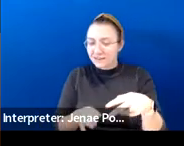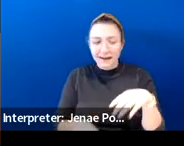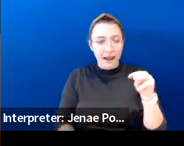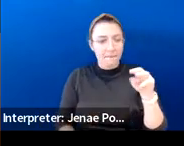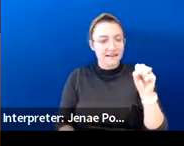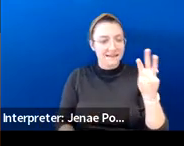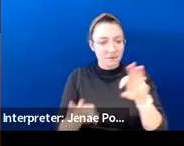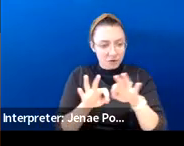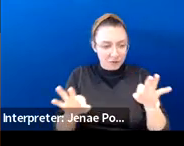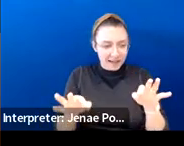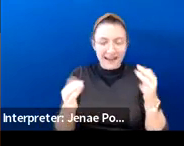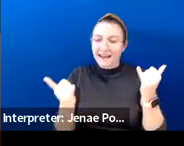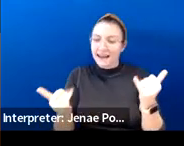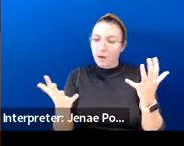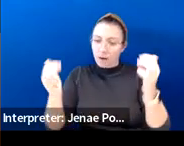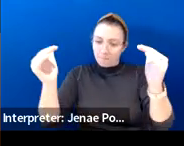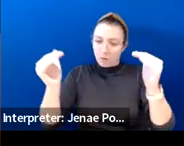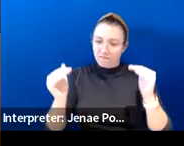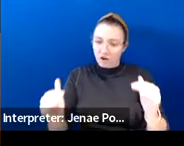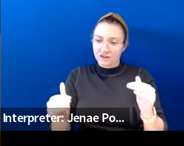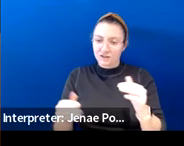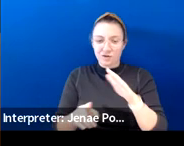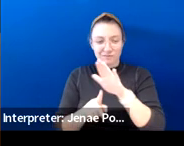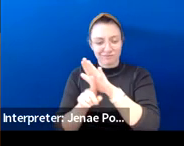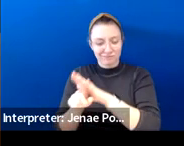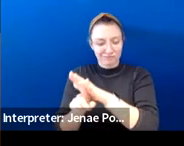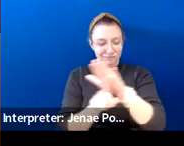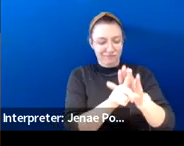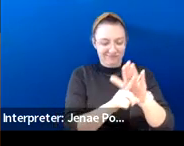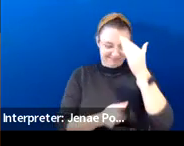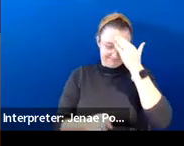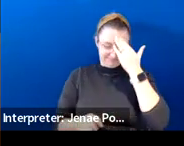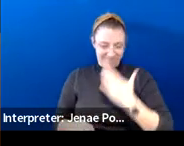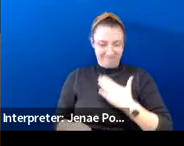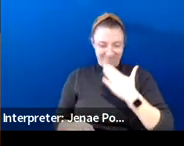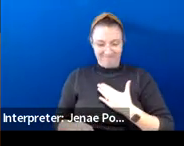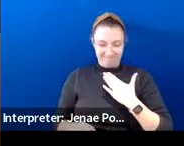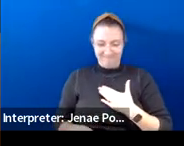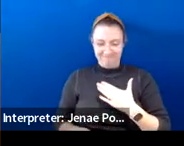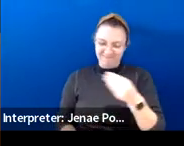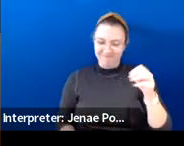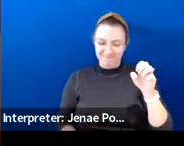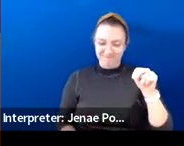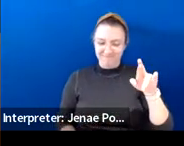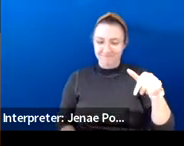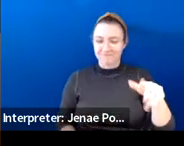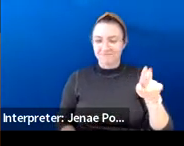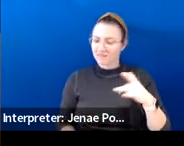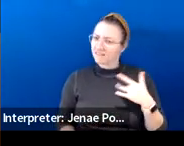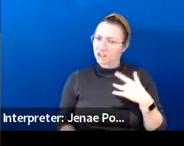Now we would like to move on to getting to know Enrique and me. We both believe in the importance of getting to know the interns that you may